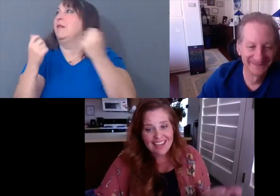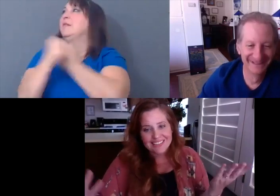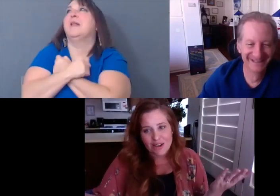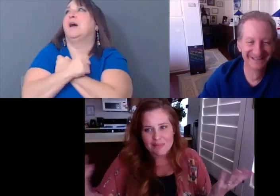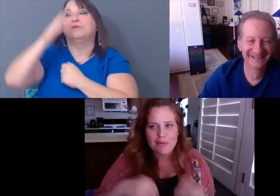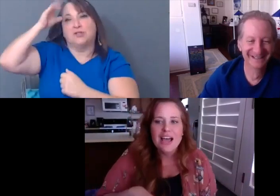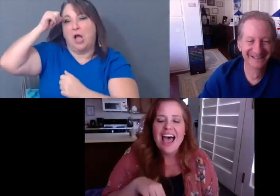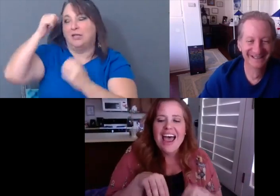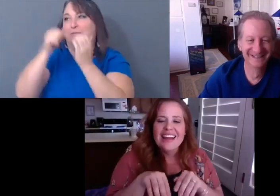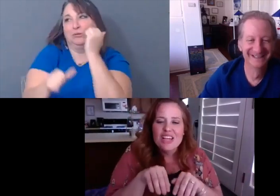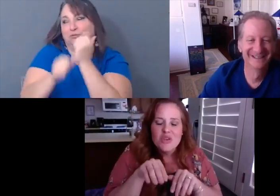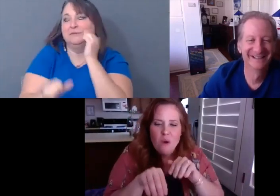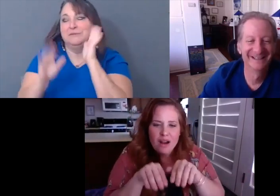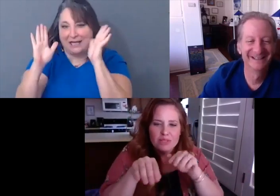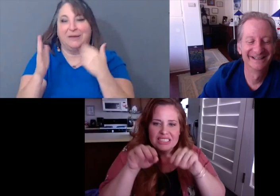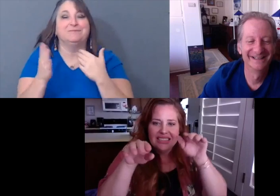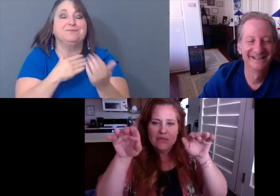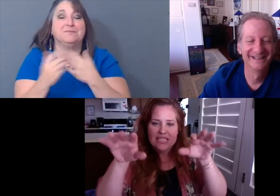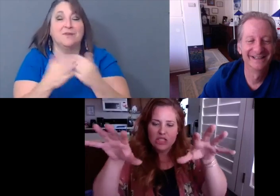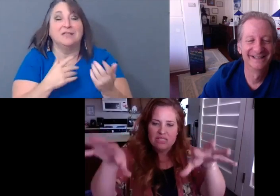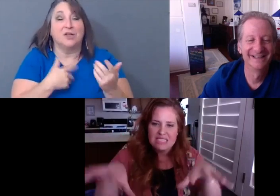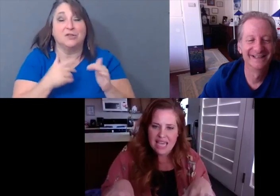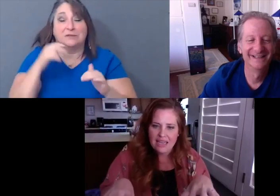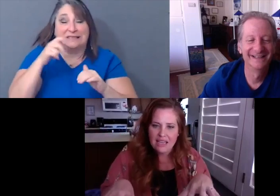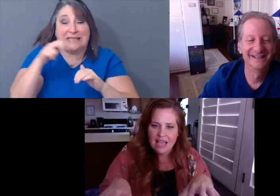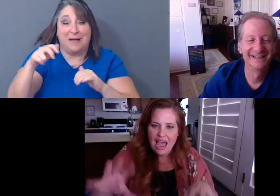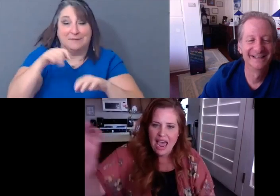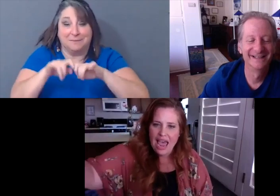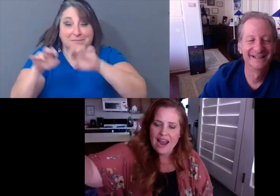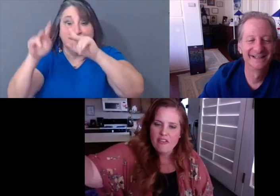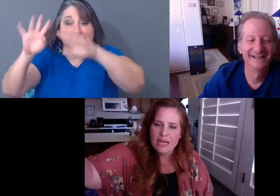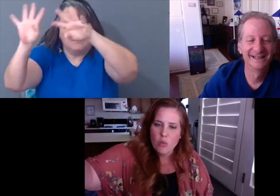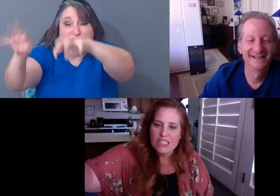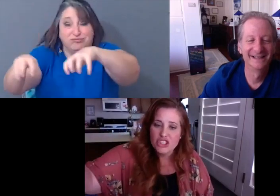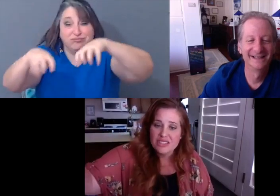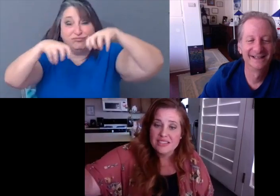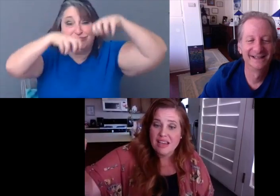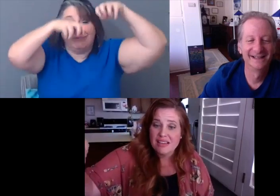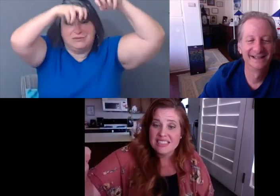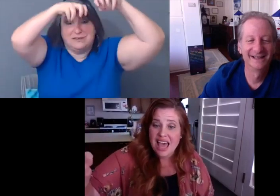Yeah, donkey poop. You walk up to the steps and you sit, and everybody watches the sun set.